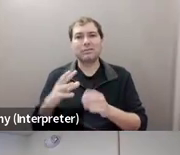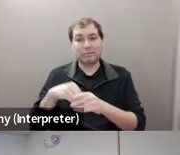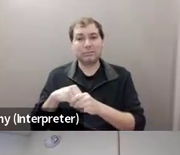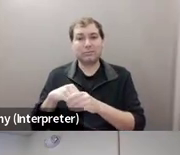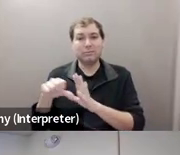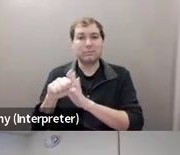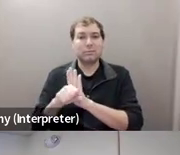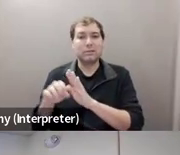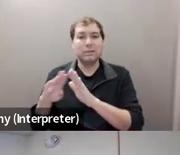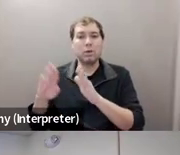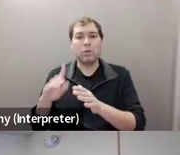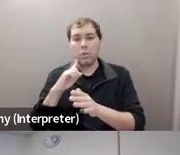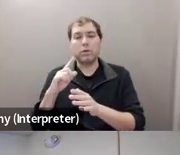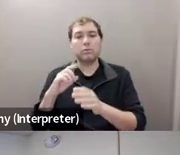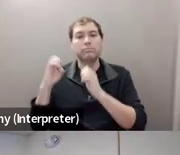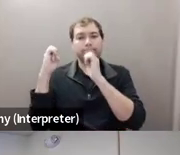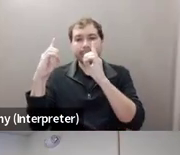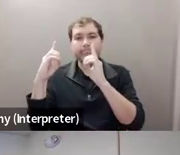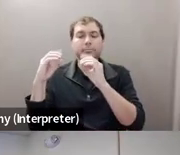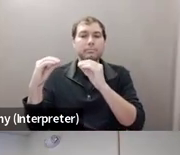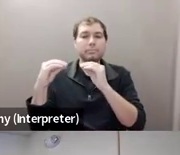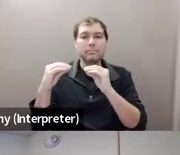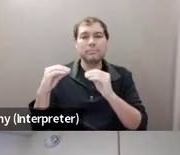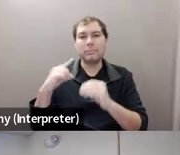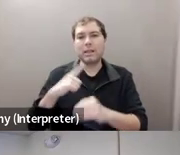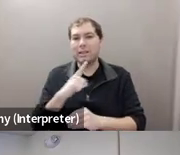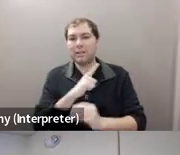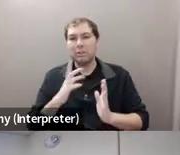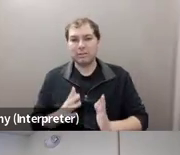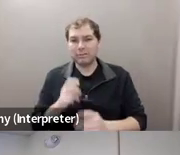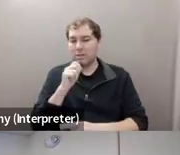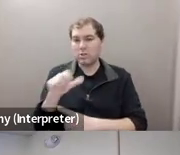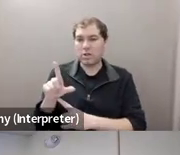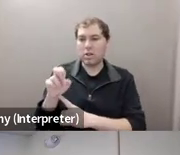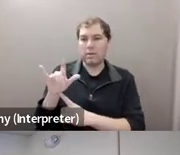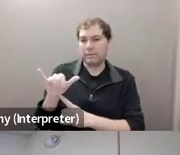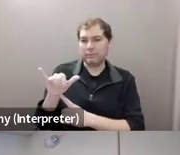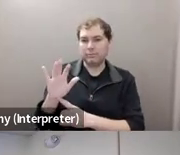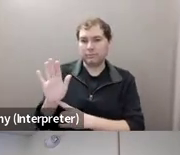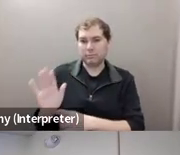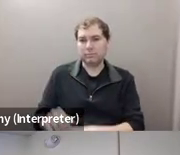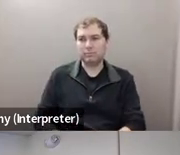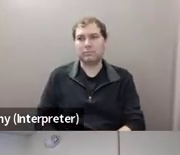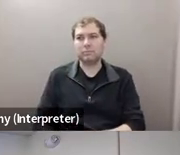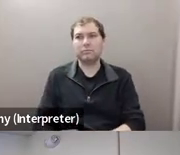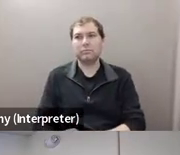Pam Davies: who educates the legislators. So it's not considered lobbying. Pam Davies: As long as you're educating.